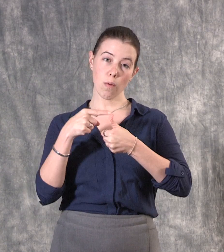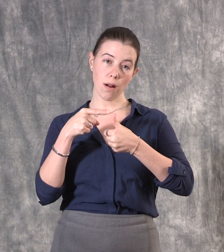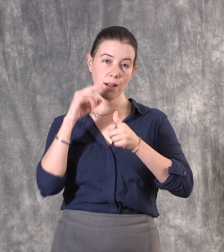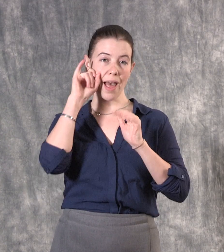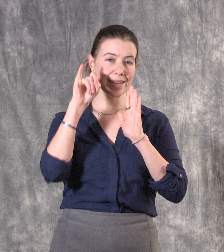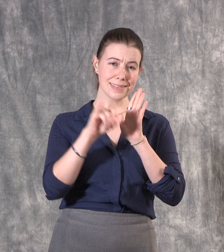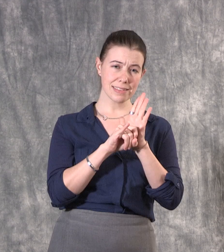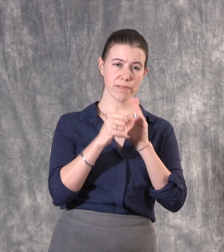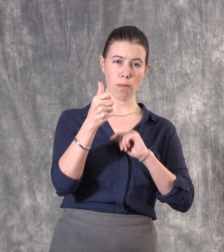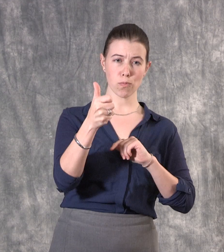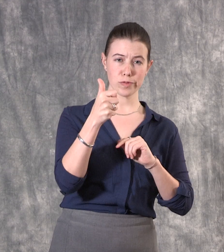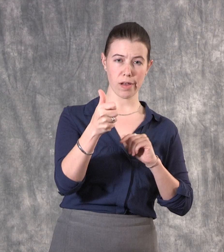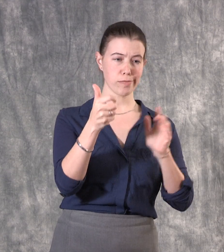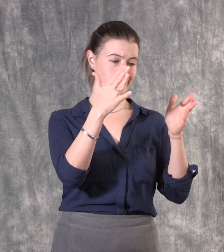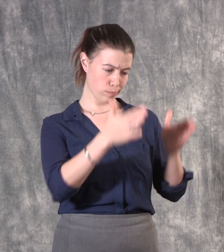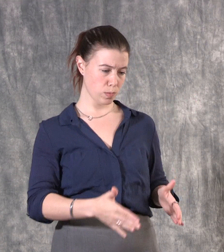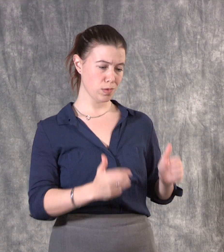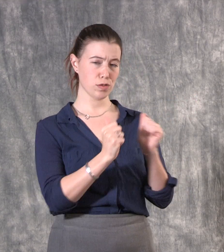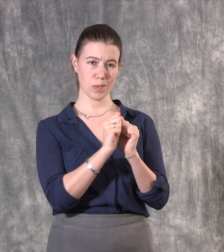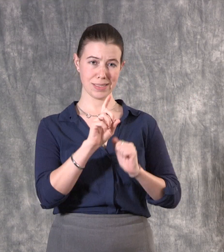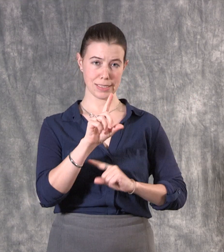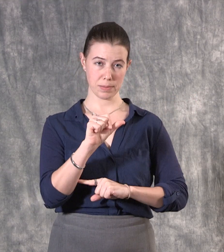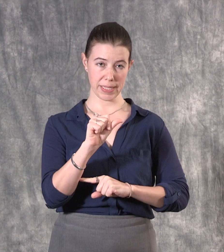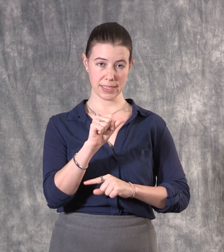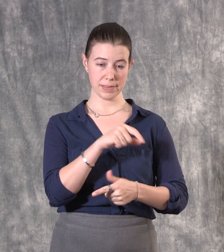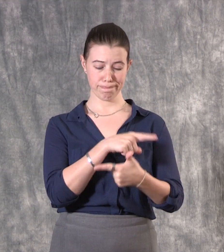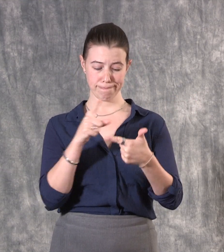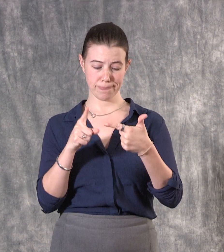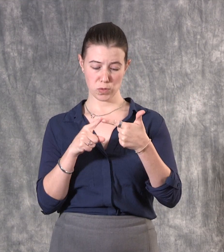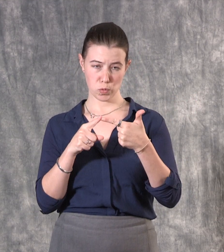Number one, identify yourself as a person with a disability.